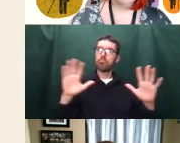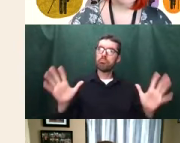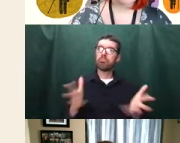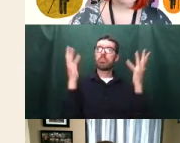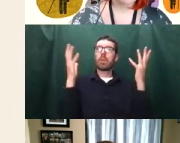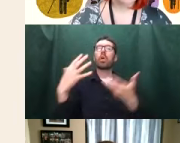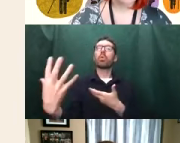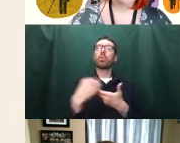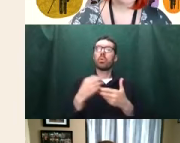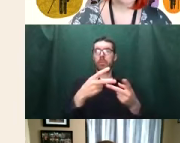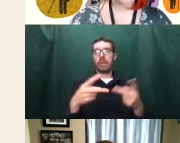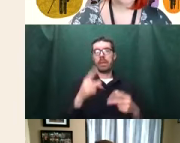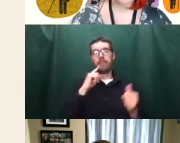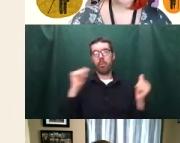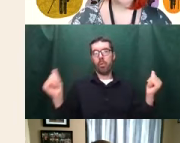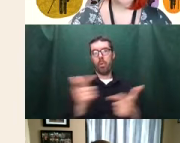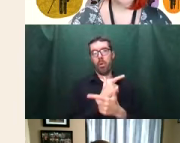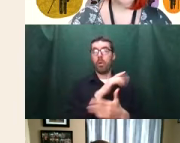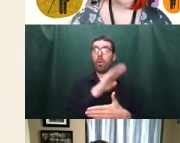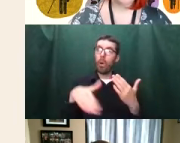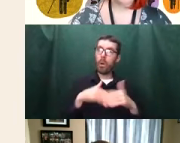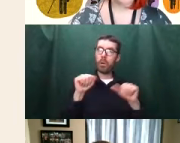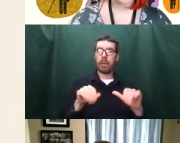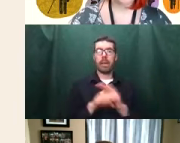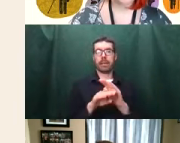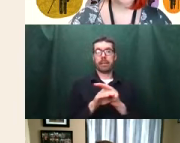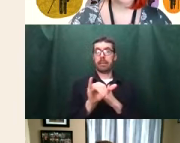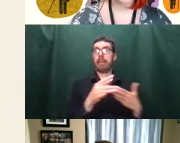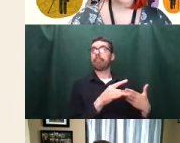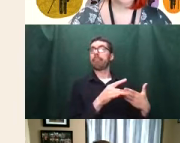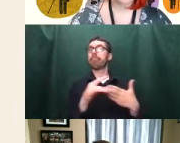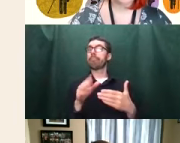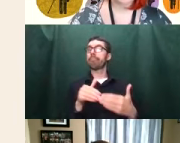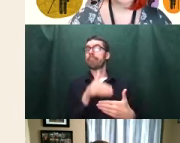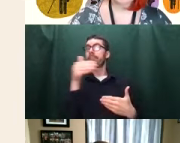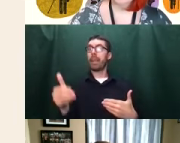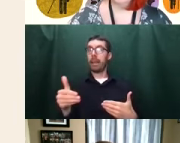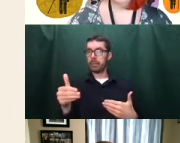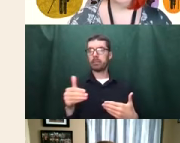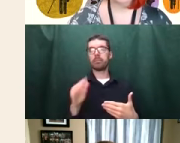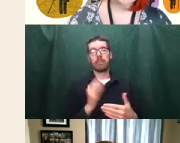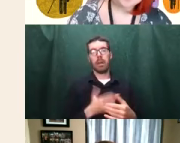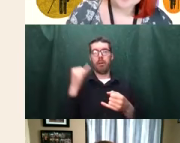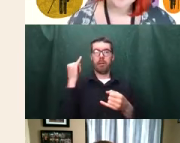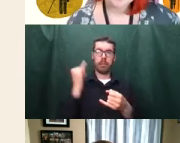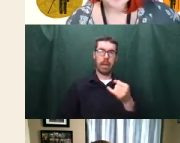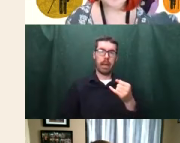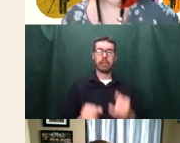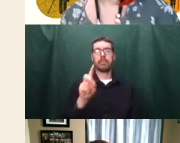collective access, which segues into my next, um, the last of the disability principles.